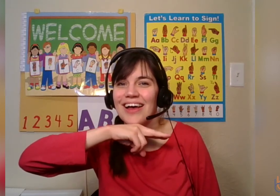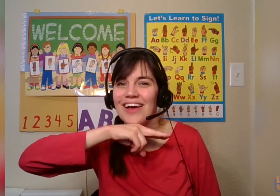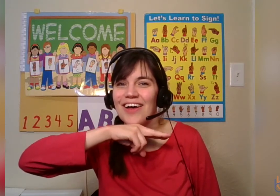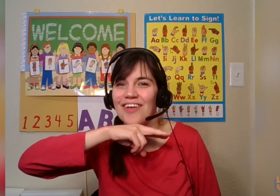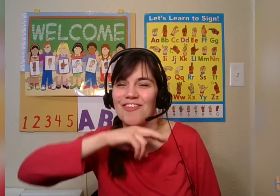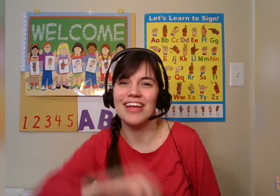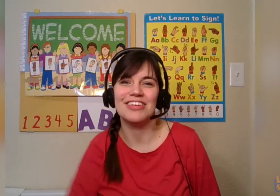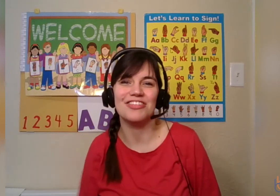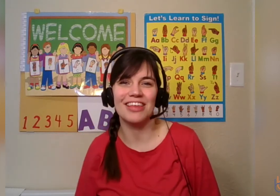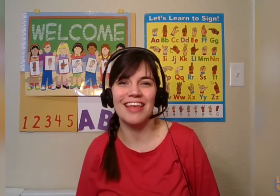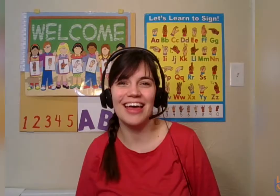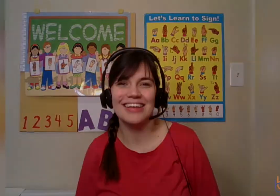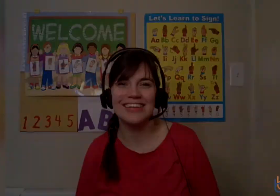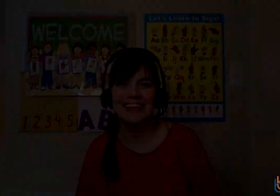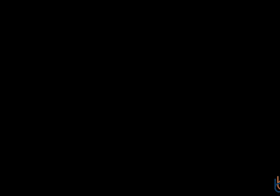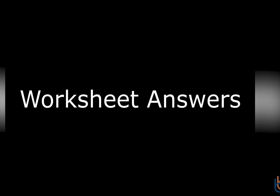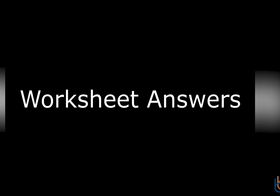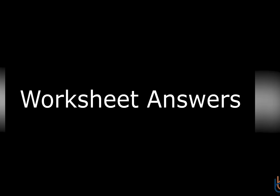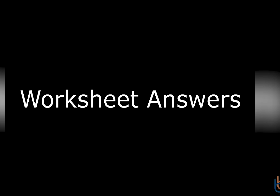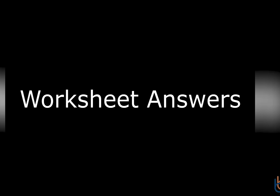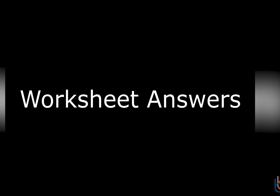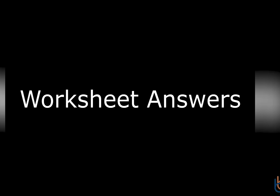All right, did you get that?